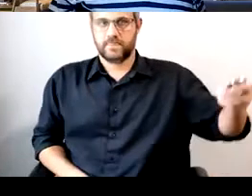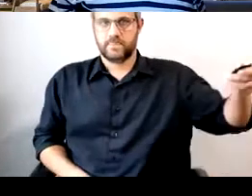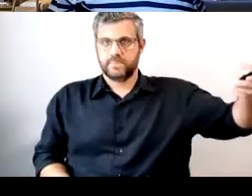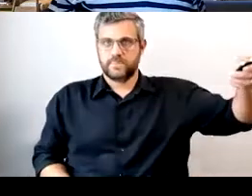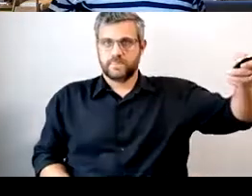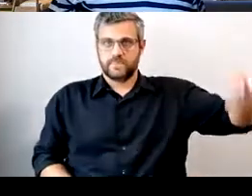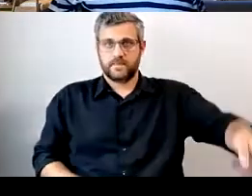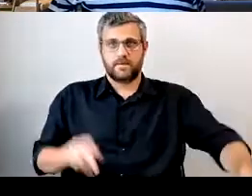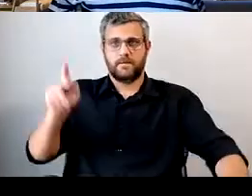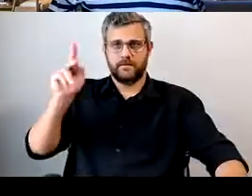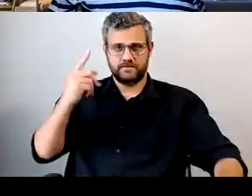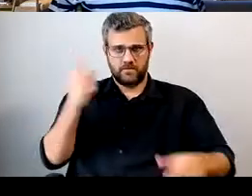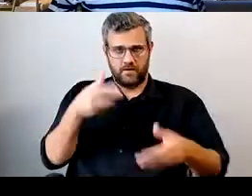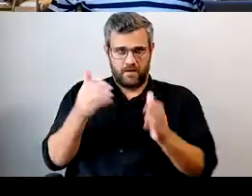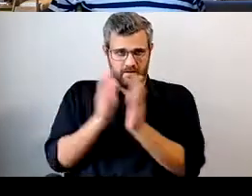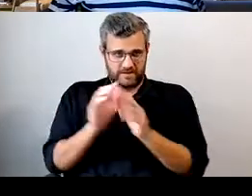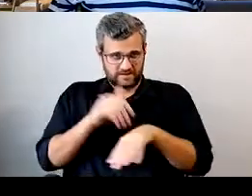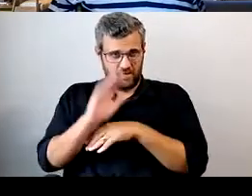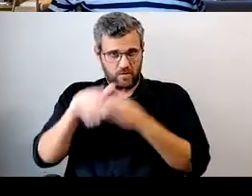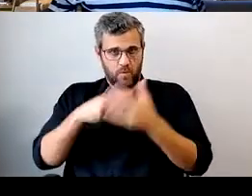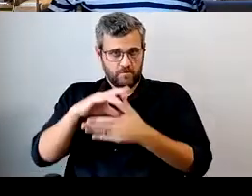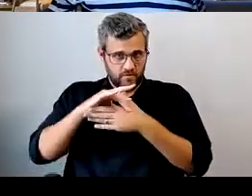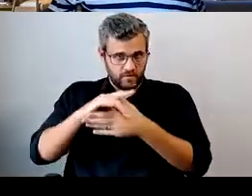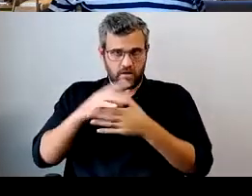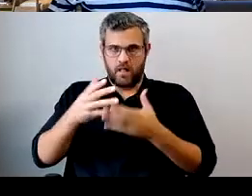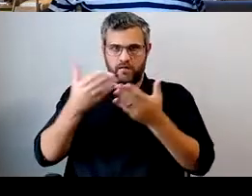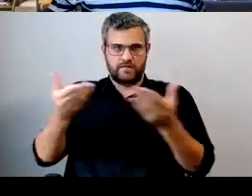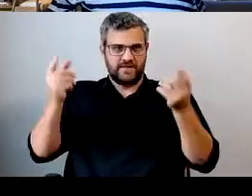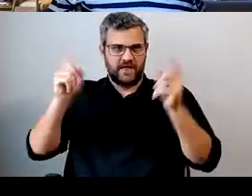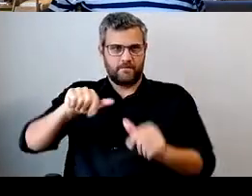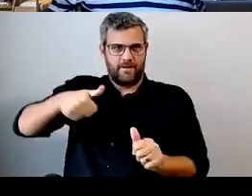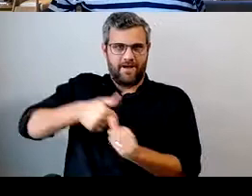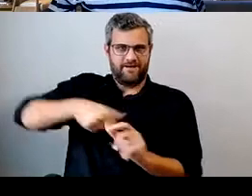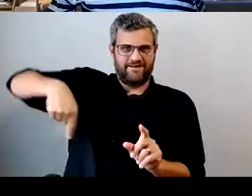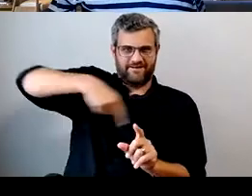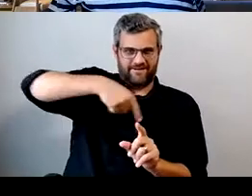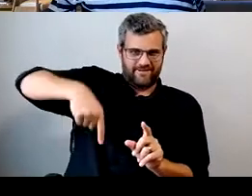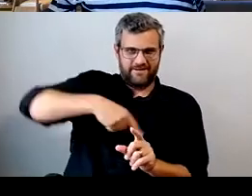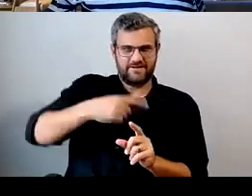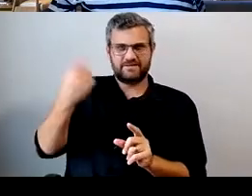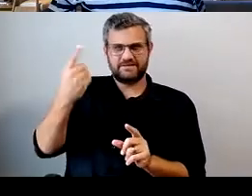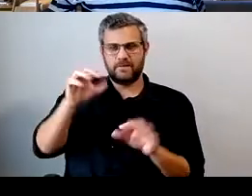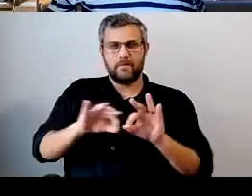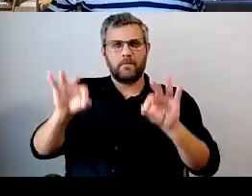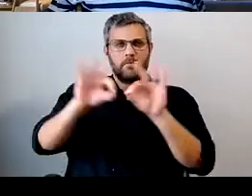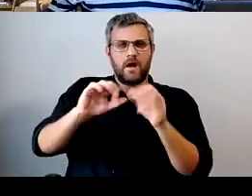I'm not gonna take anything out that is significant, but there's a bunch of stuff, that'll be like, hey, how do I get to, there's just a lot of other questions